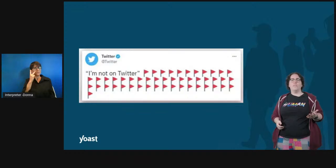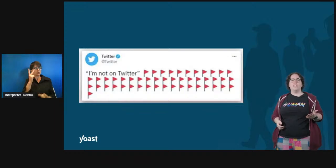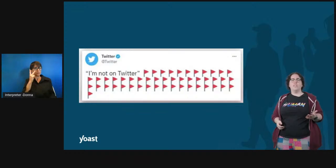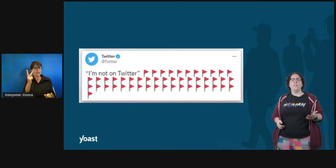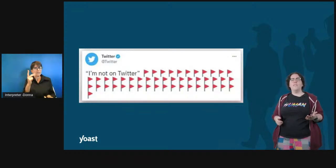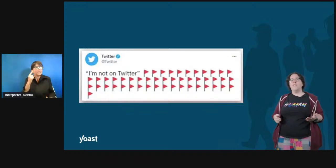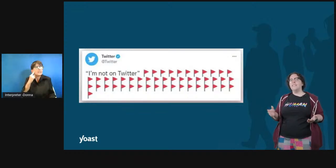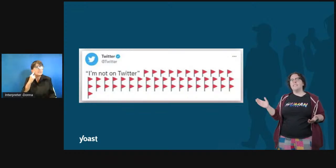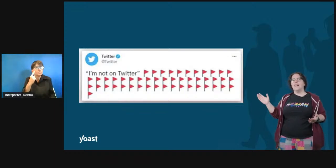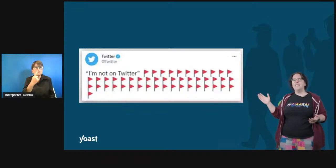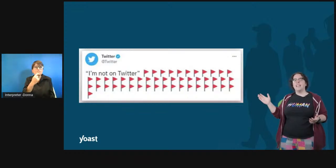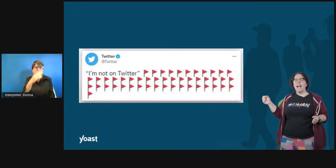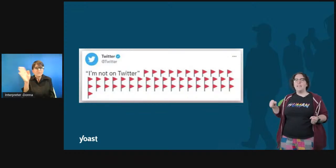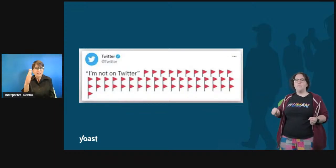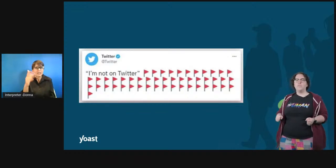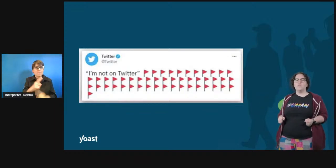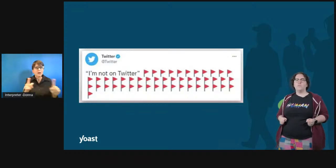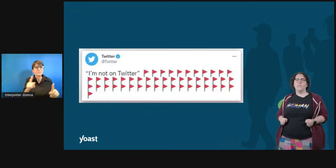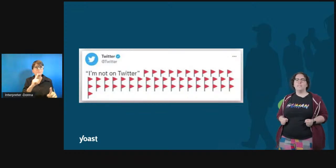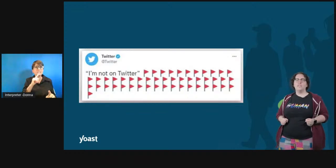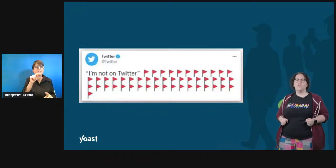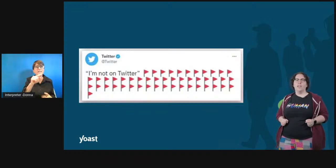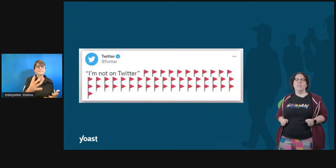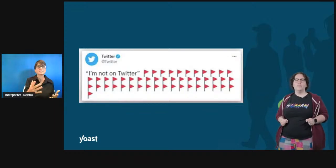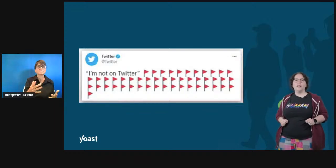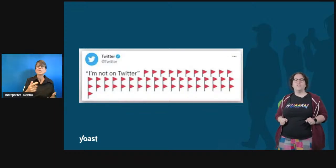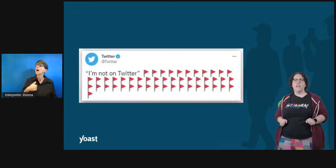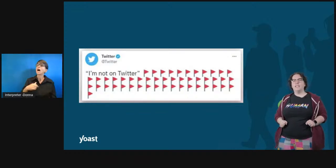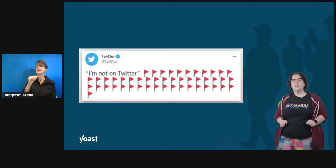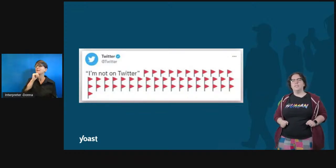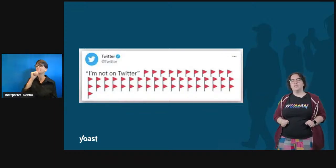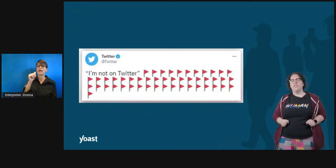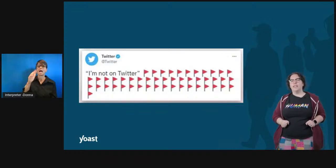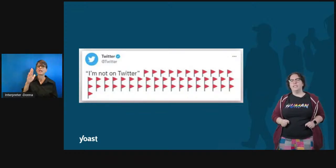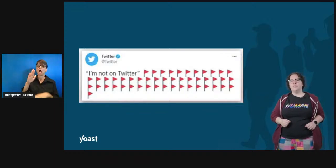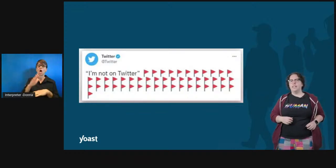and this is a great example for how not to use emojis.